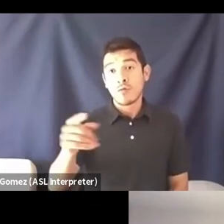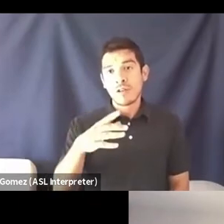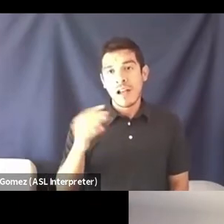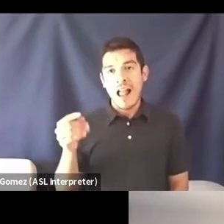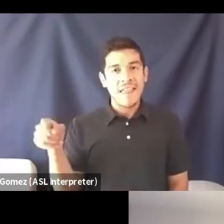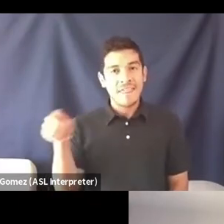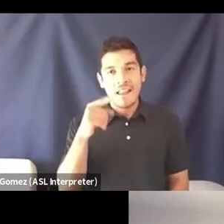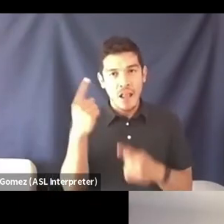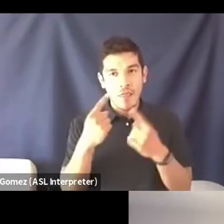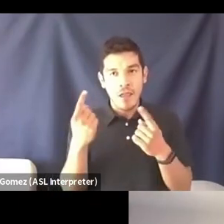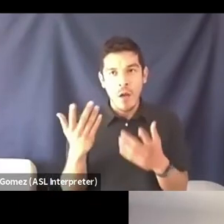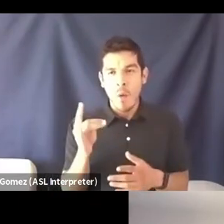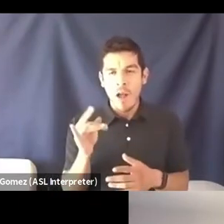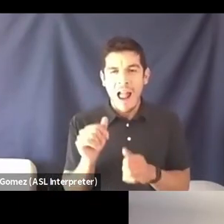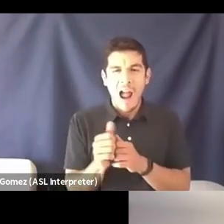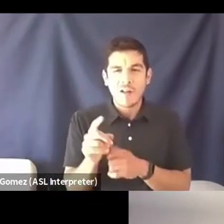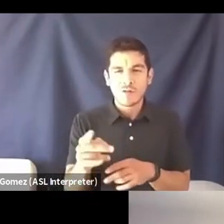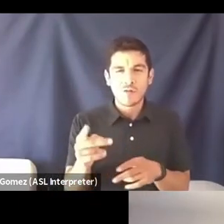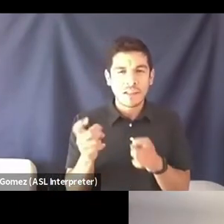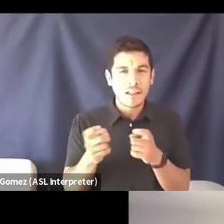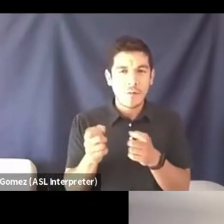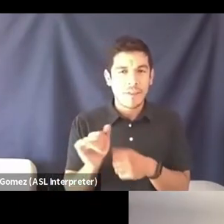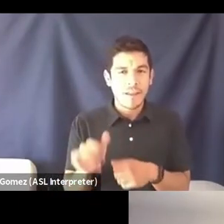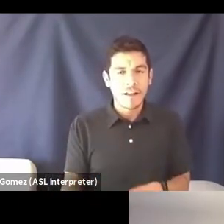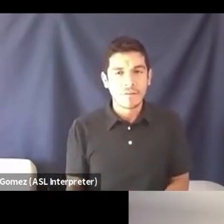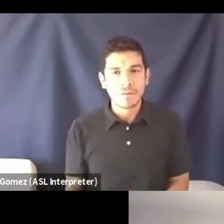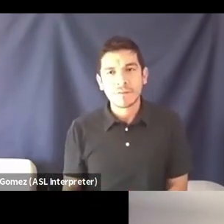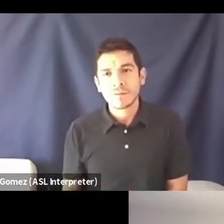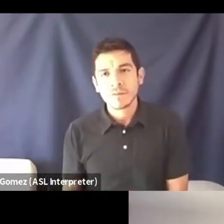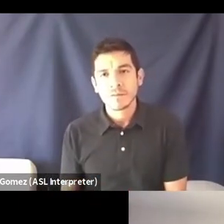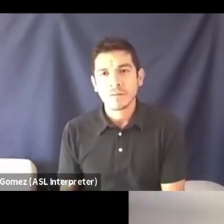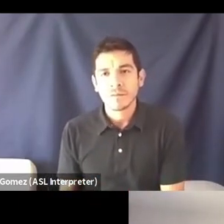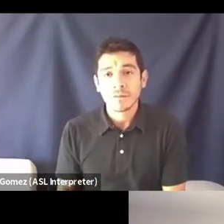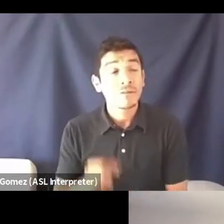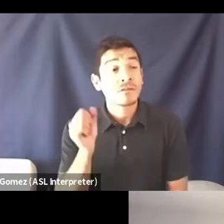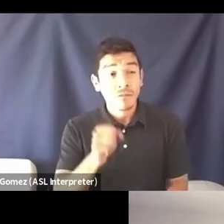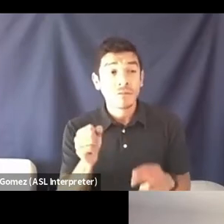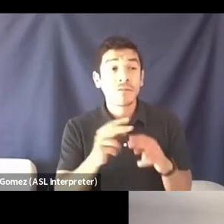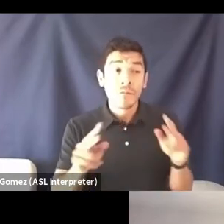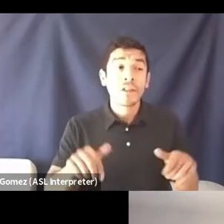how did you negotiate that? Yeah, it was really challenging for me.